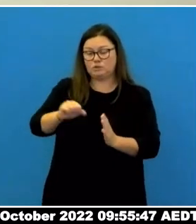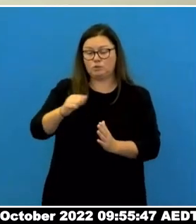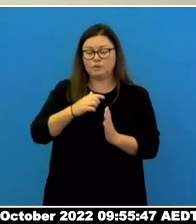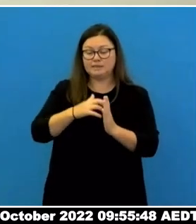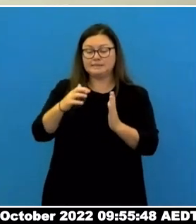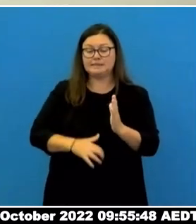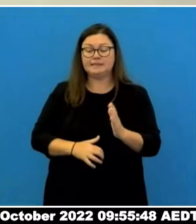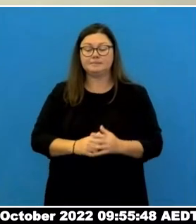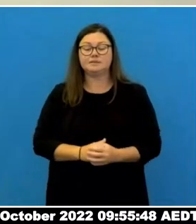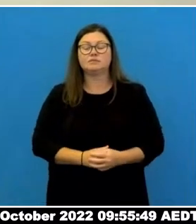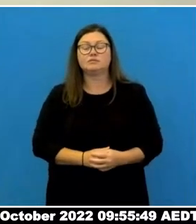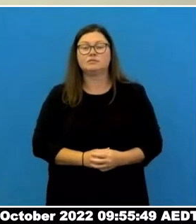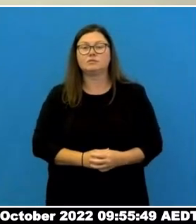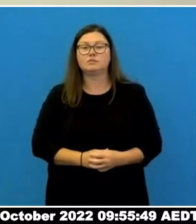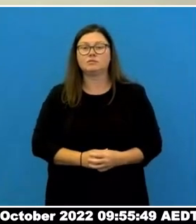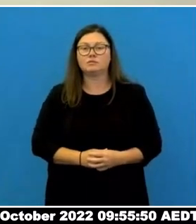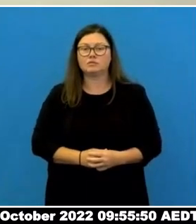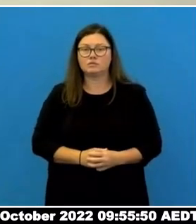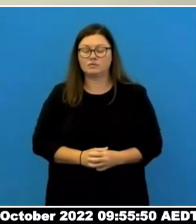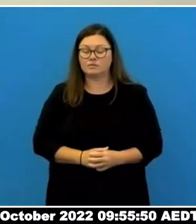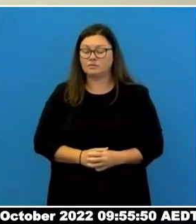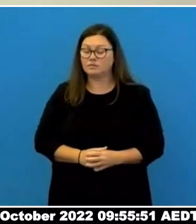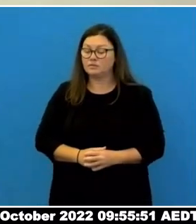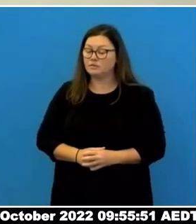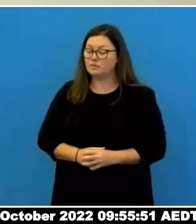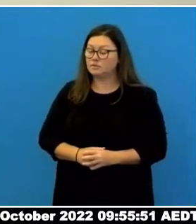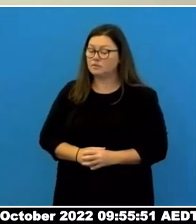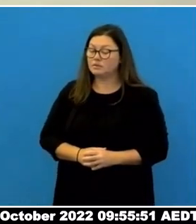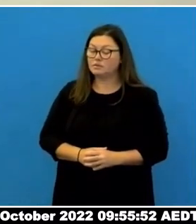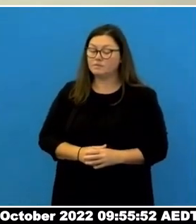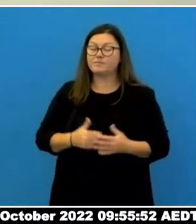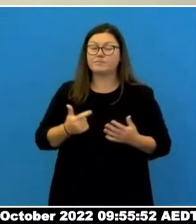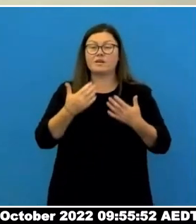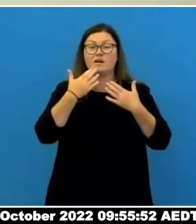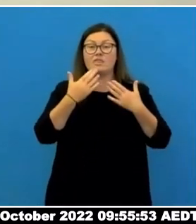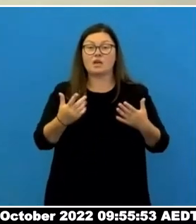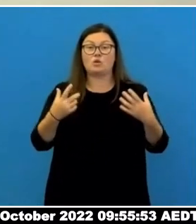And thank you, Royal Commissioners. I have never had the chance, your Honour, to appear before you